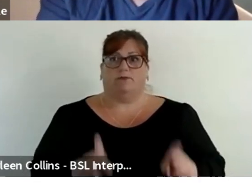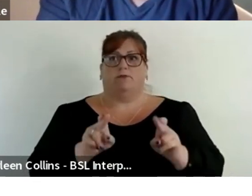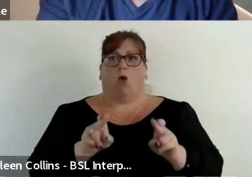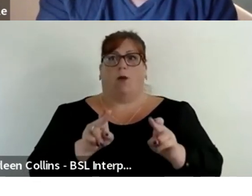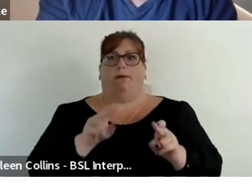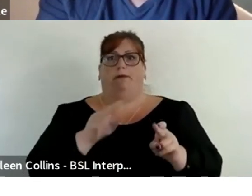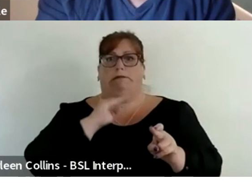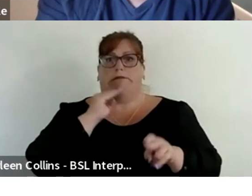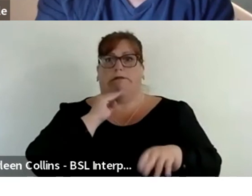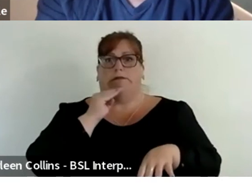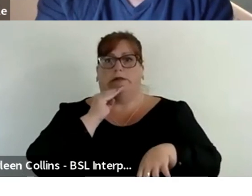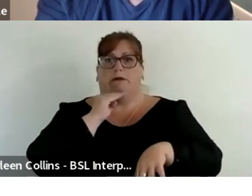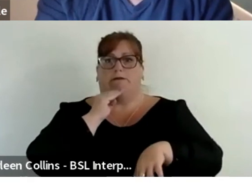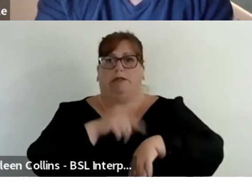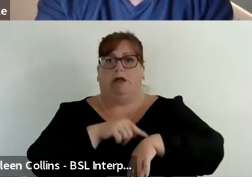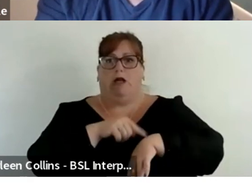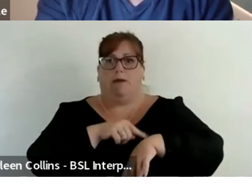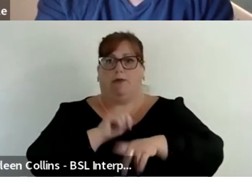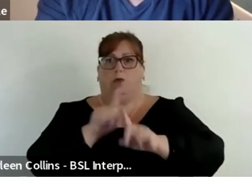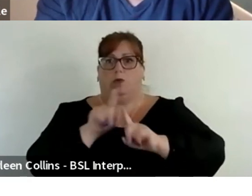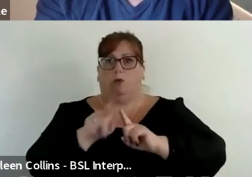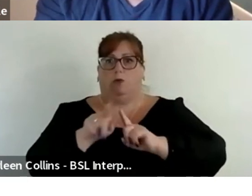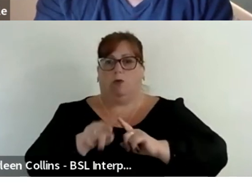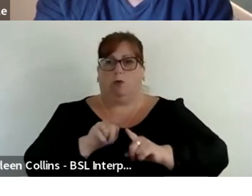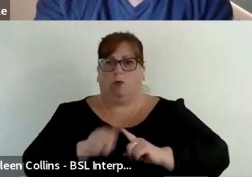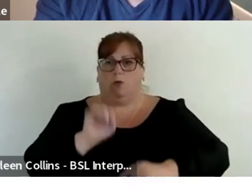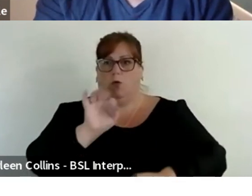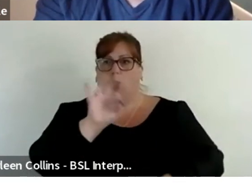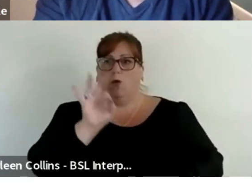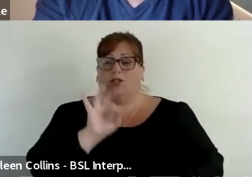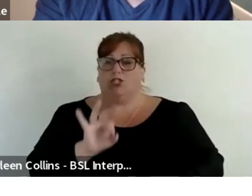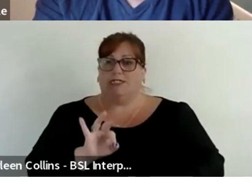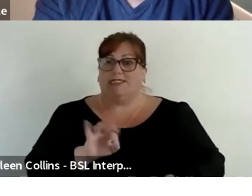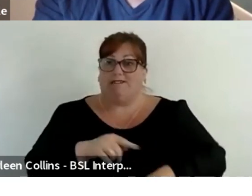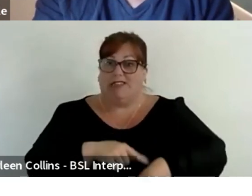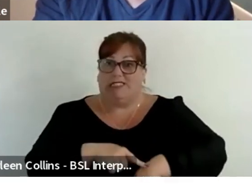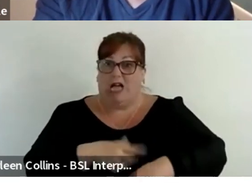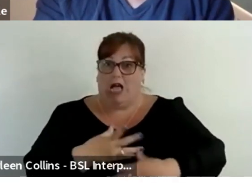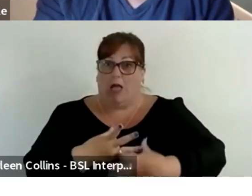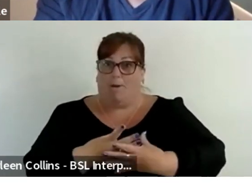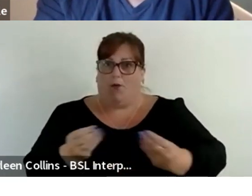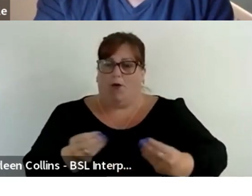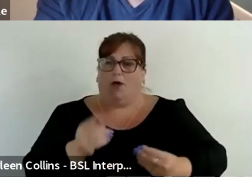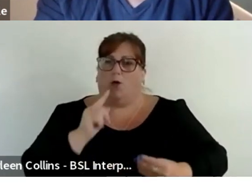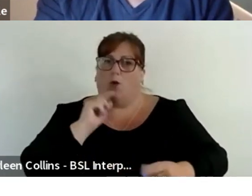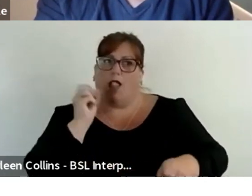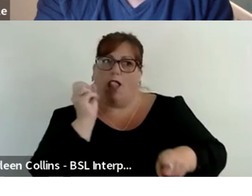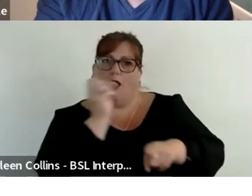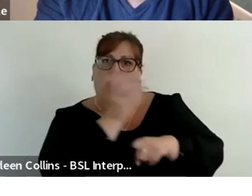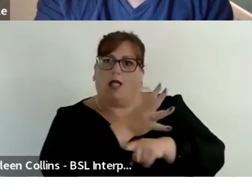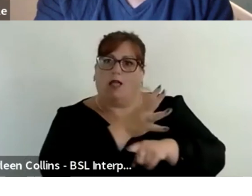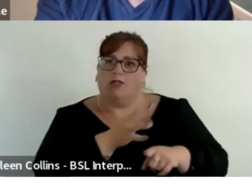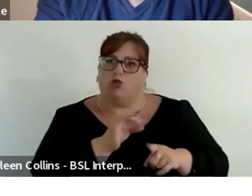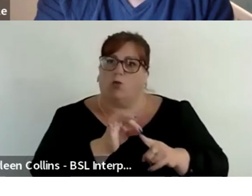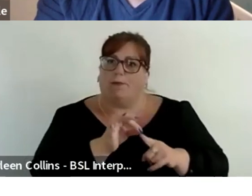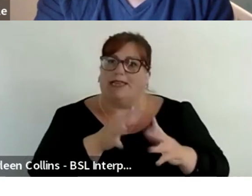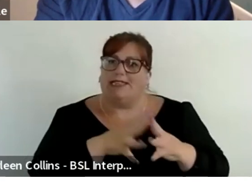If not I will send them over to PwC and we will get some more detailed answers back.